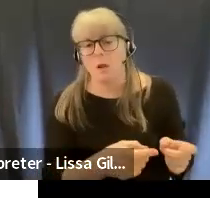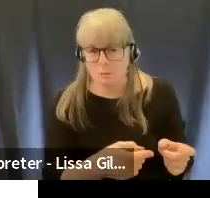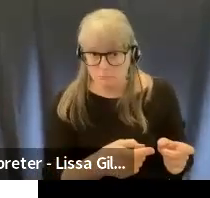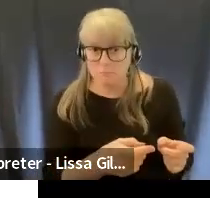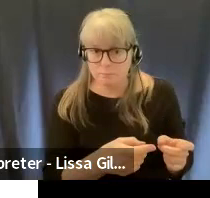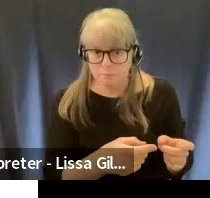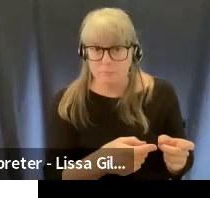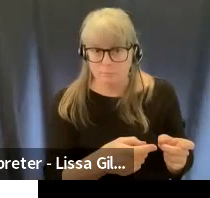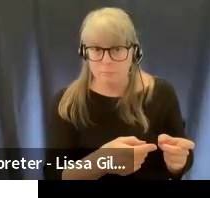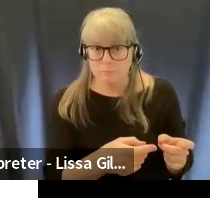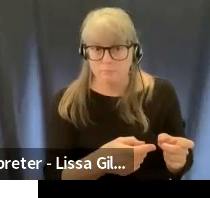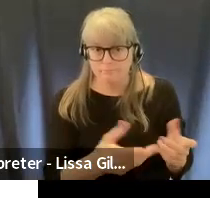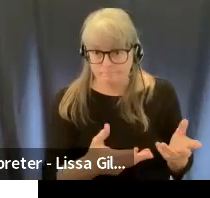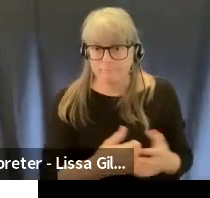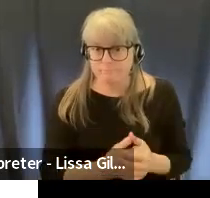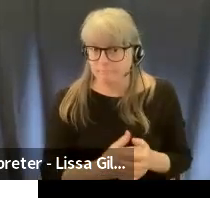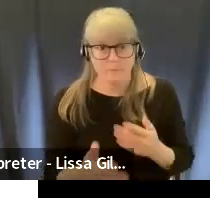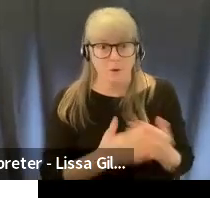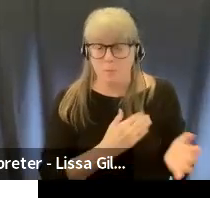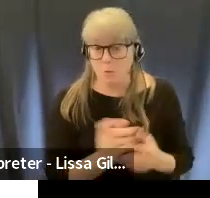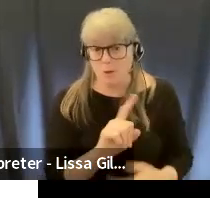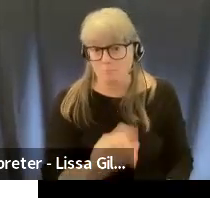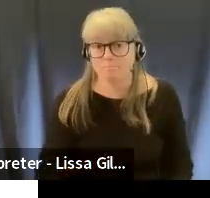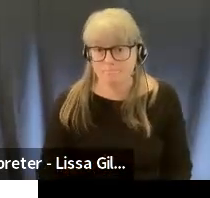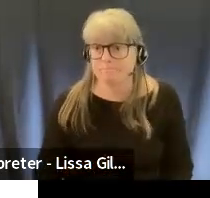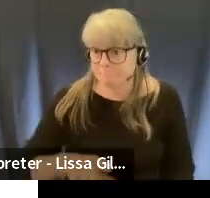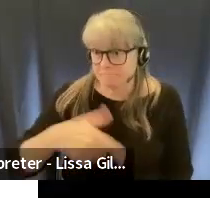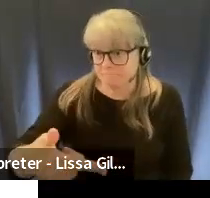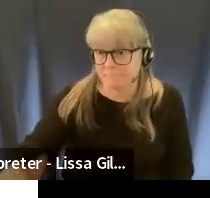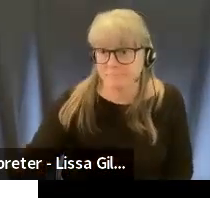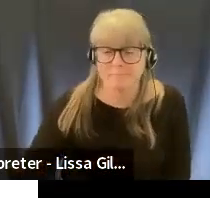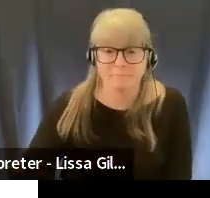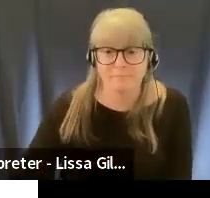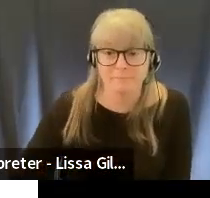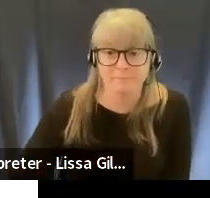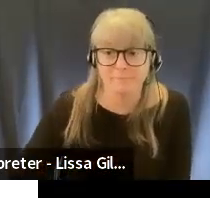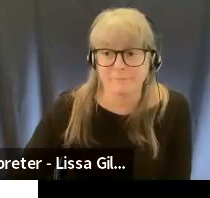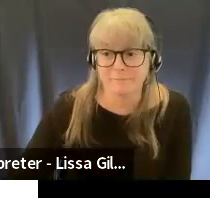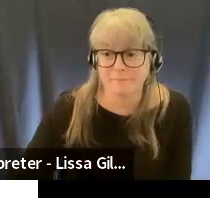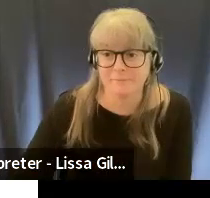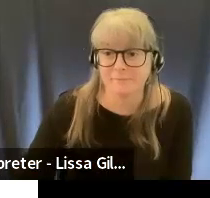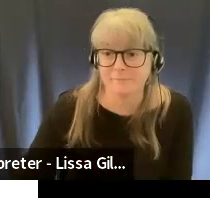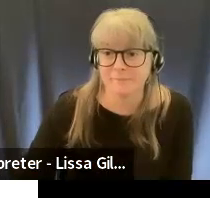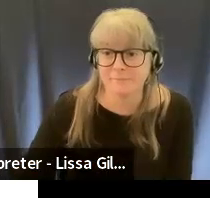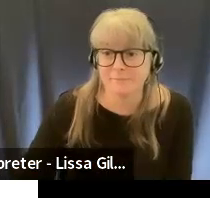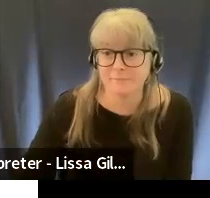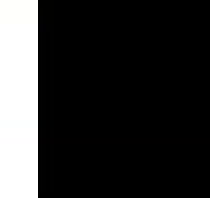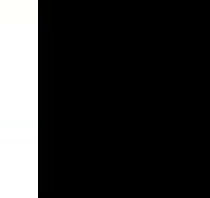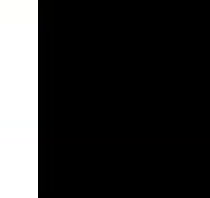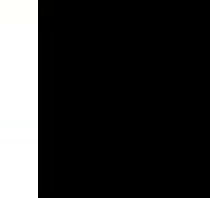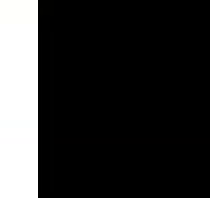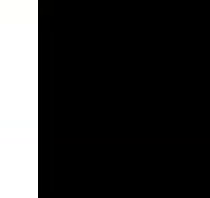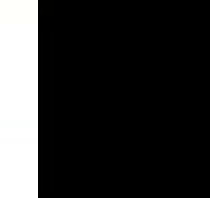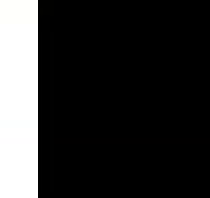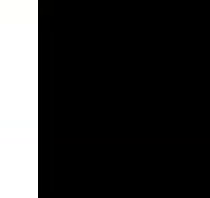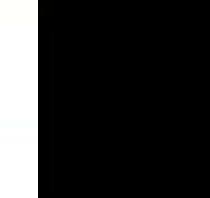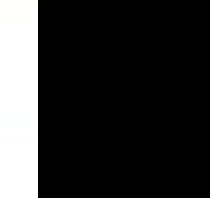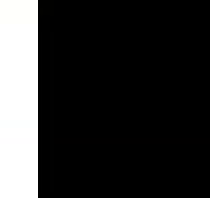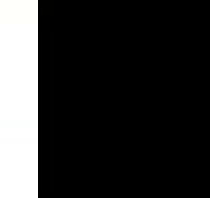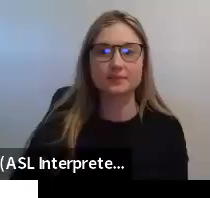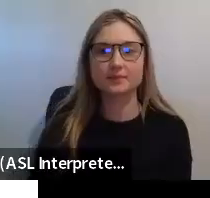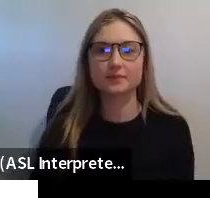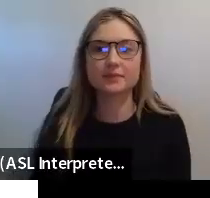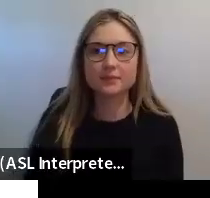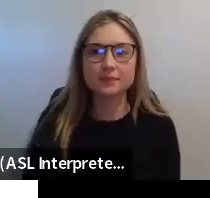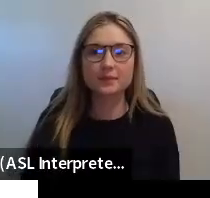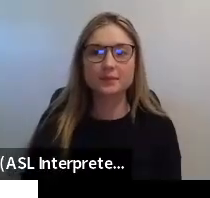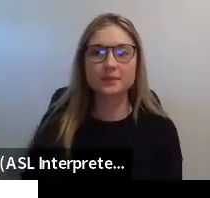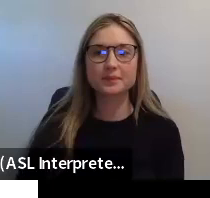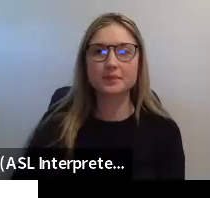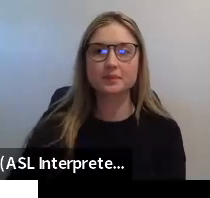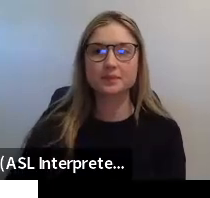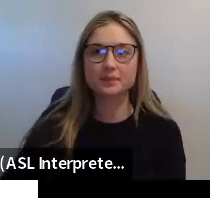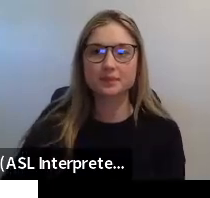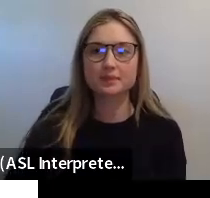No matter where that is.